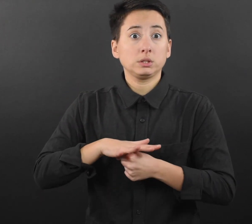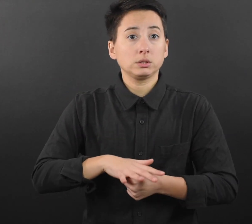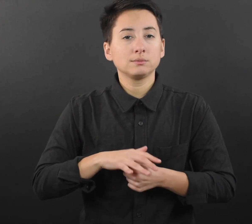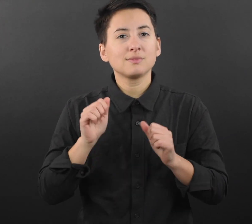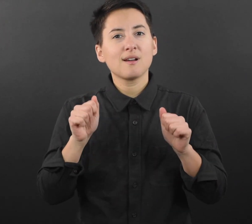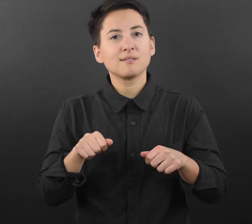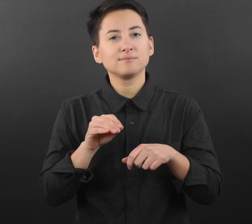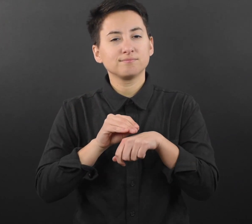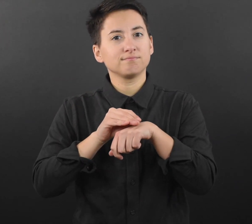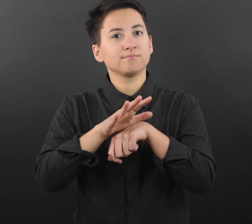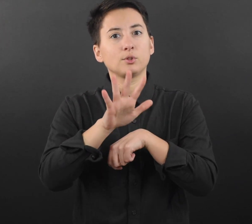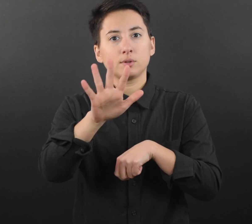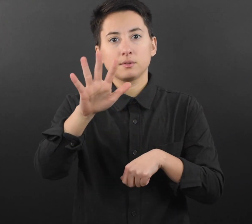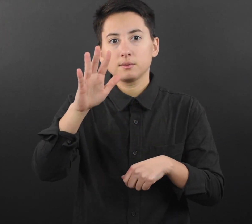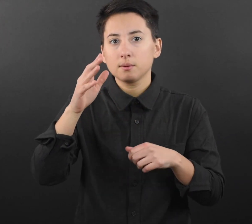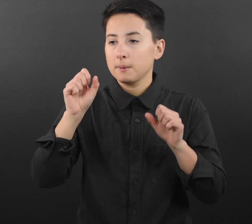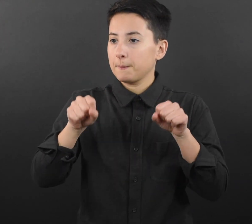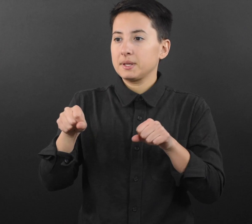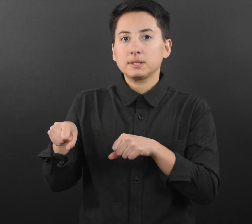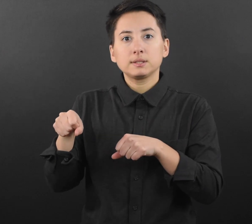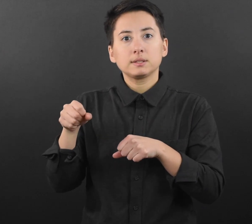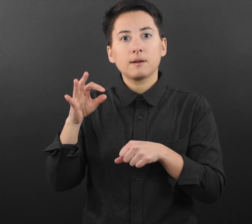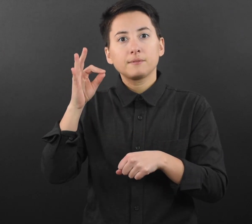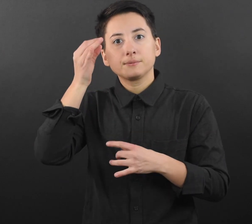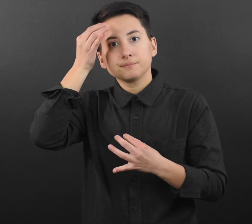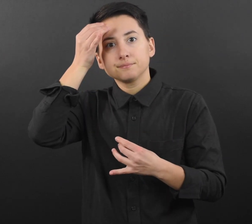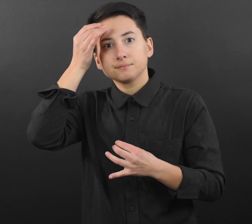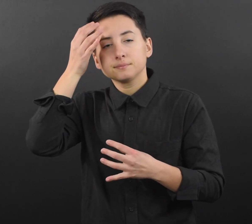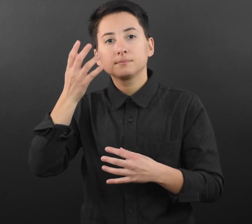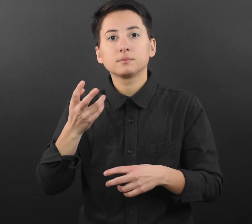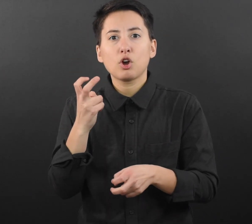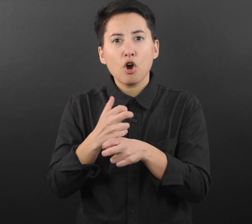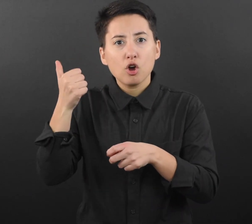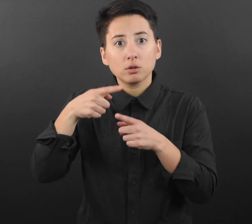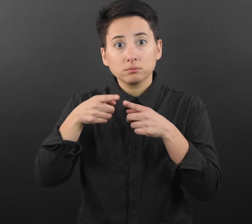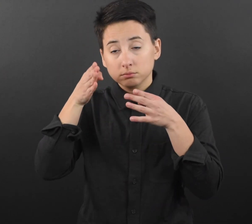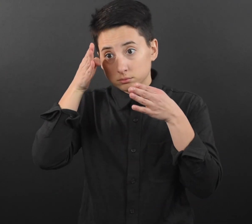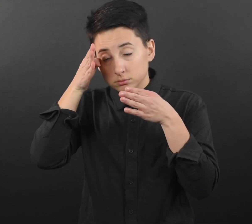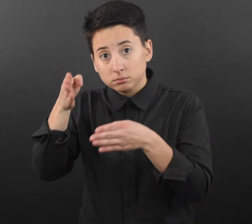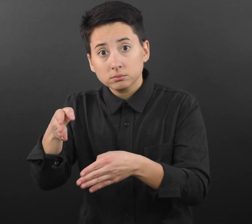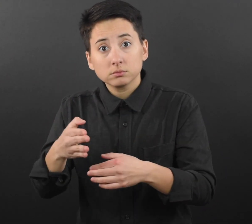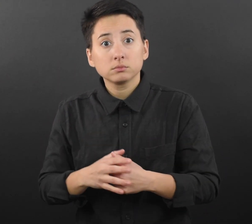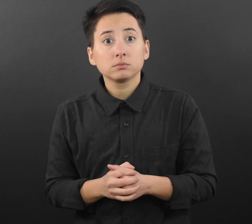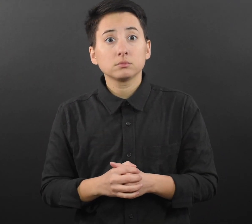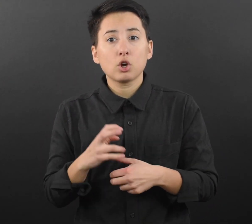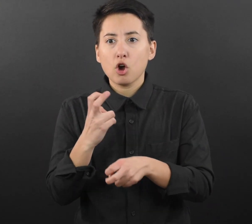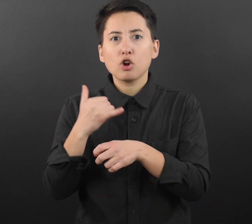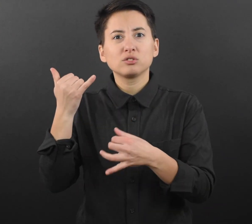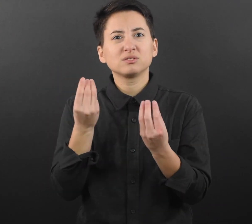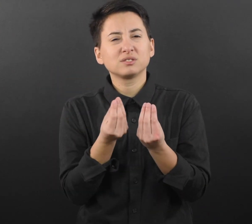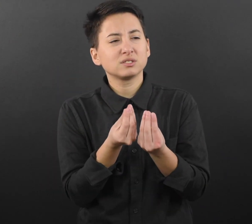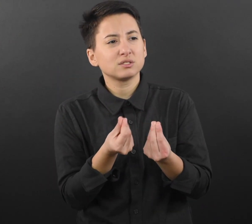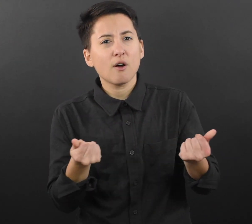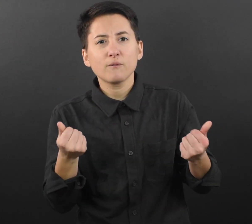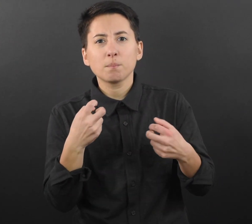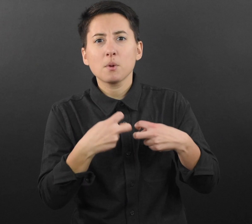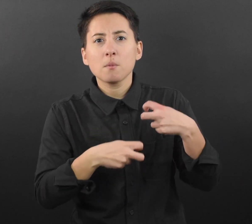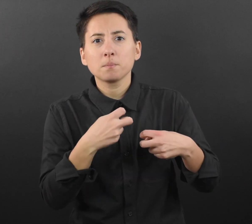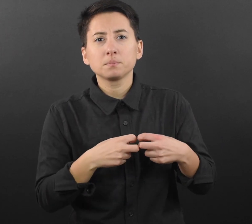your ability to think clearly and make it harder to pay attention, solve problems, or remember.